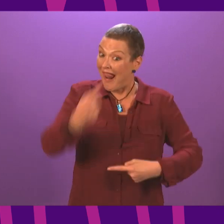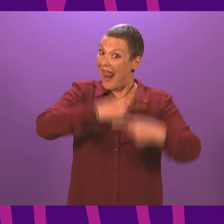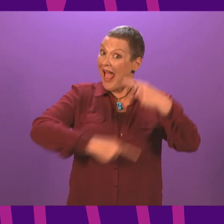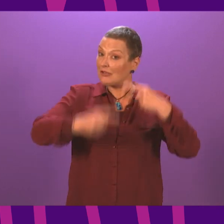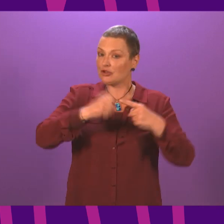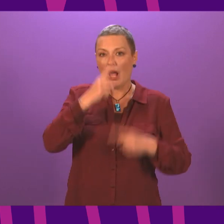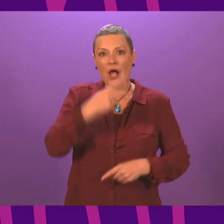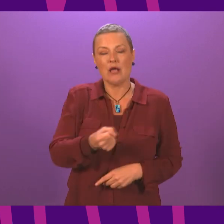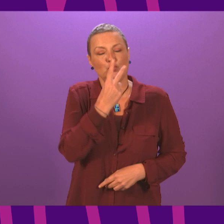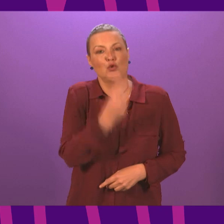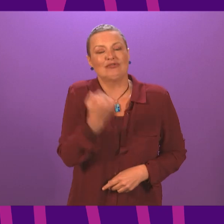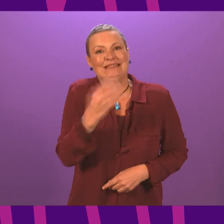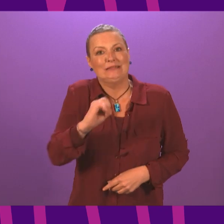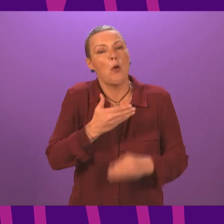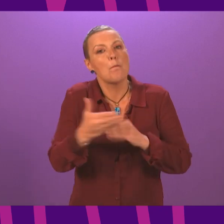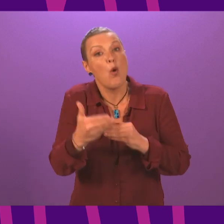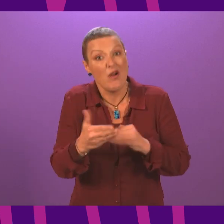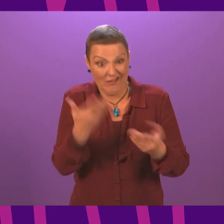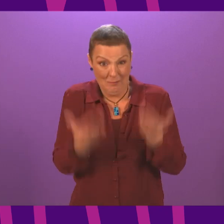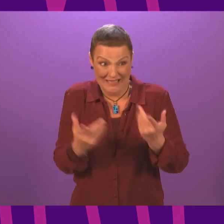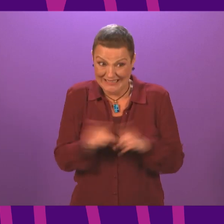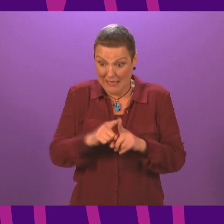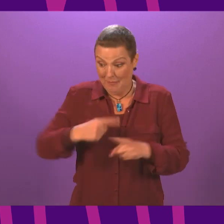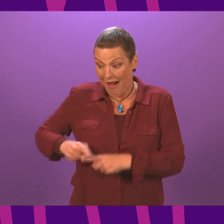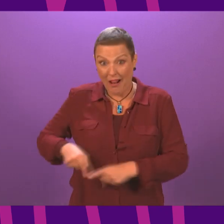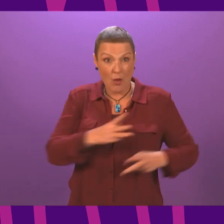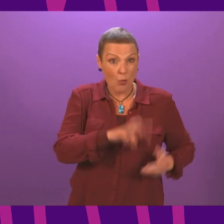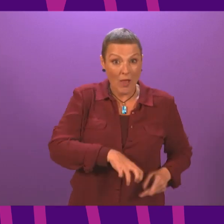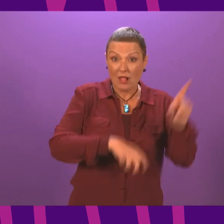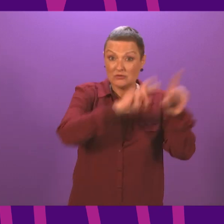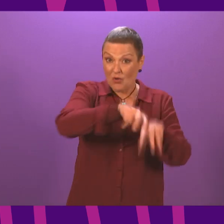United Kingdom. We have also introduced a brand new form of support to respond to the pandemic,